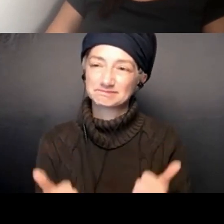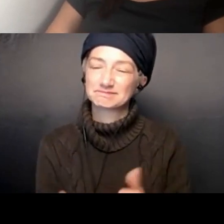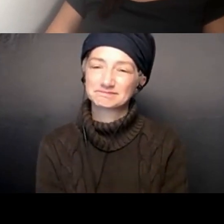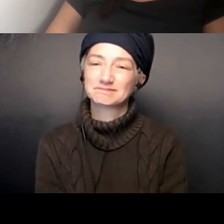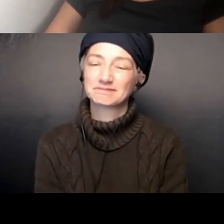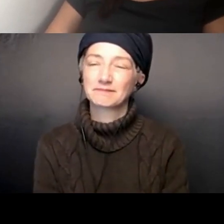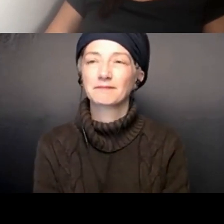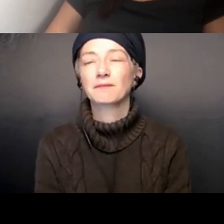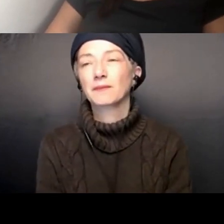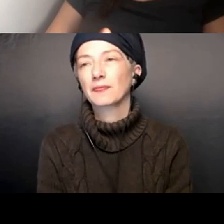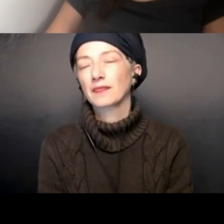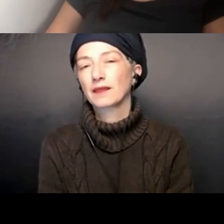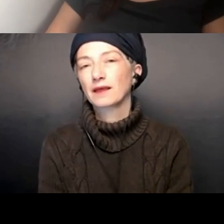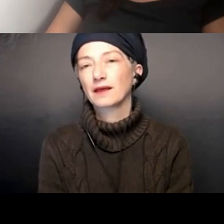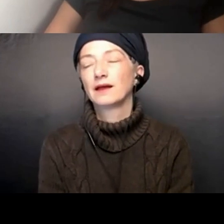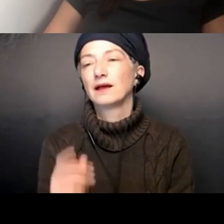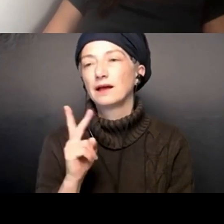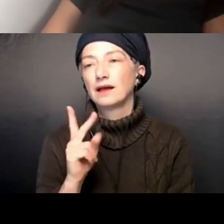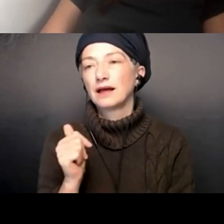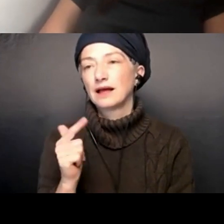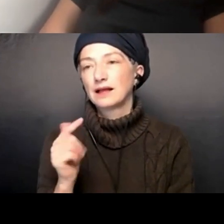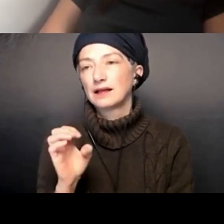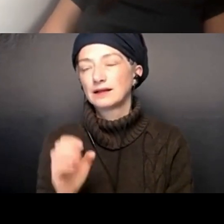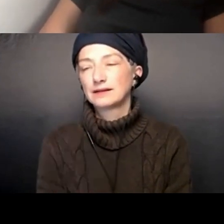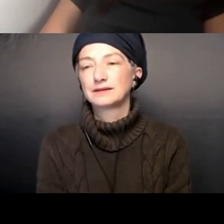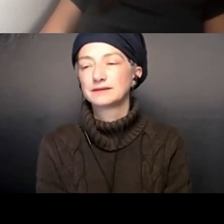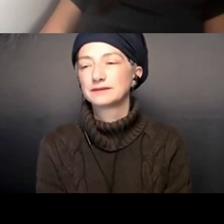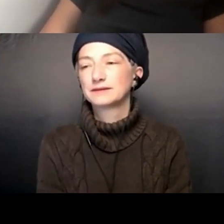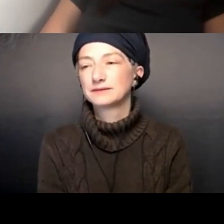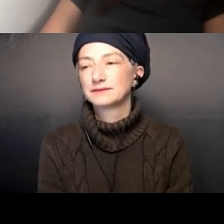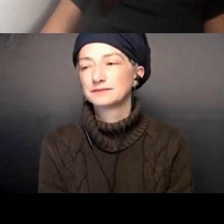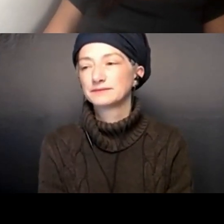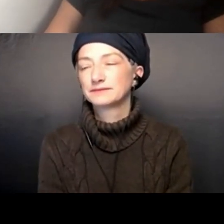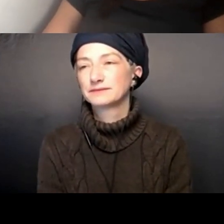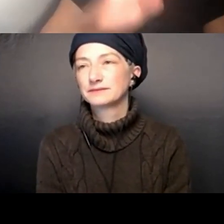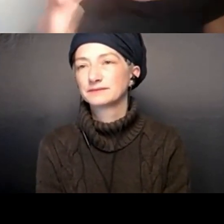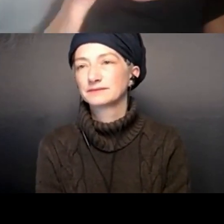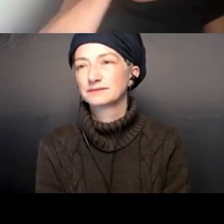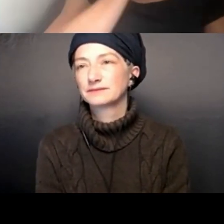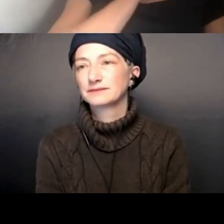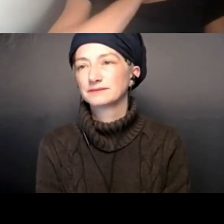Kate Marsh: I think... It's Kate speaking again. I think in a moment I would like, if Noa agrees,